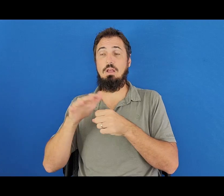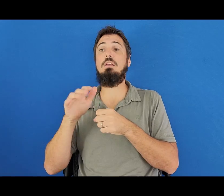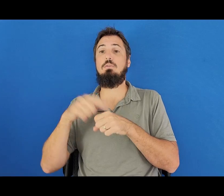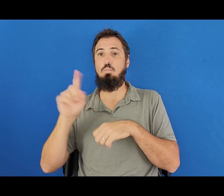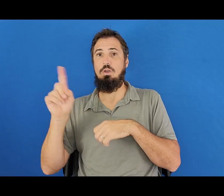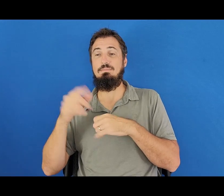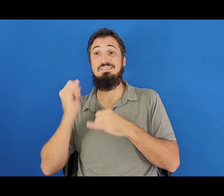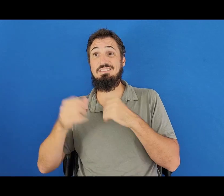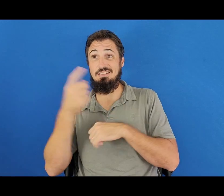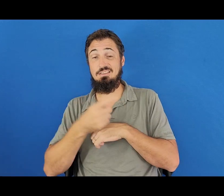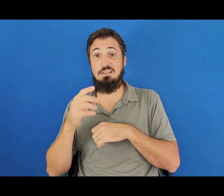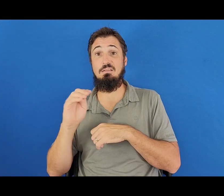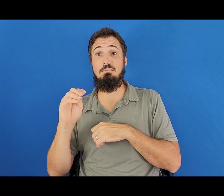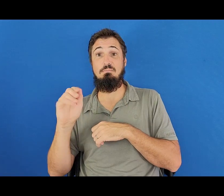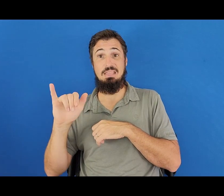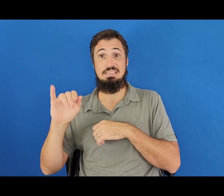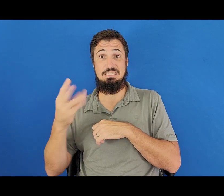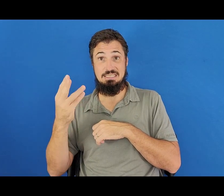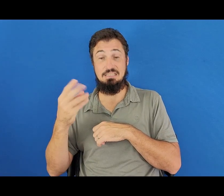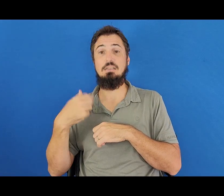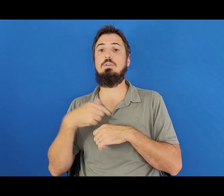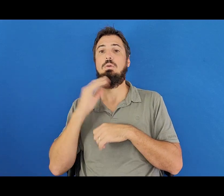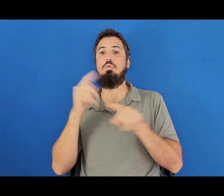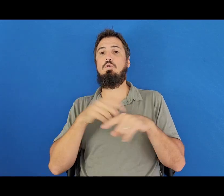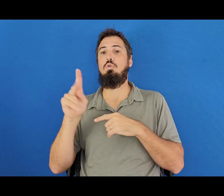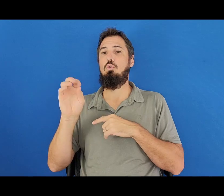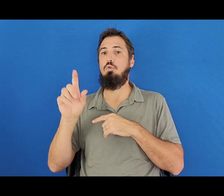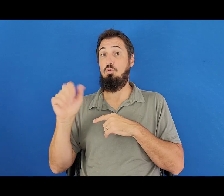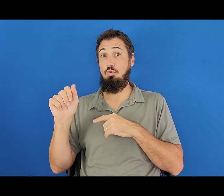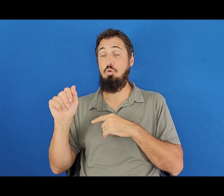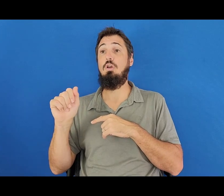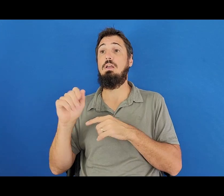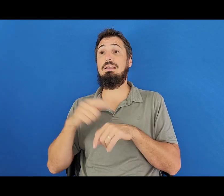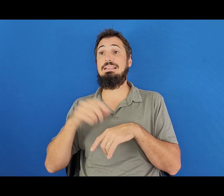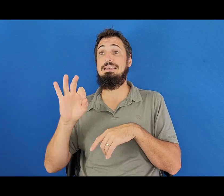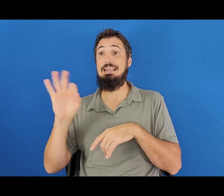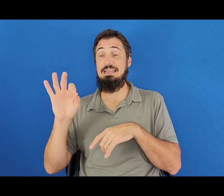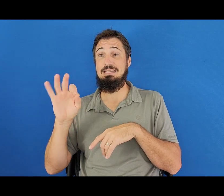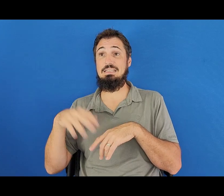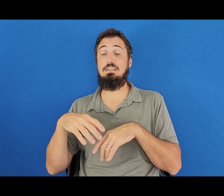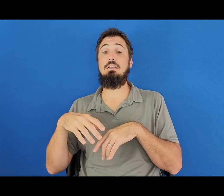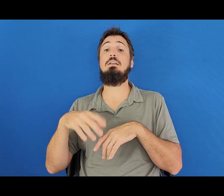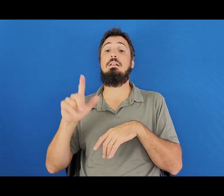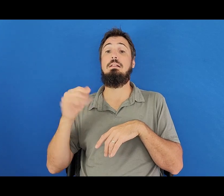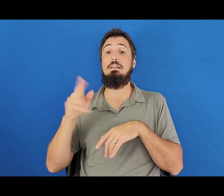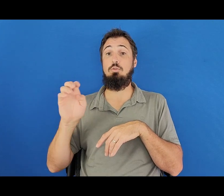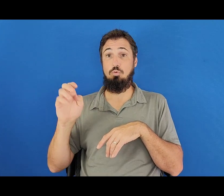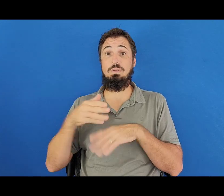And the final day, Friday May 6th, Koloa Neighborhood Center at 9 a.m. and Lihue Neighborhood Center at 1.